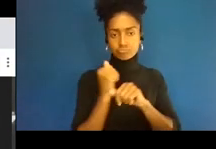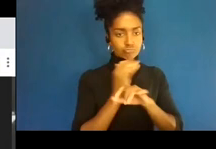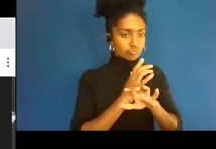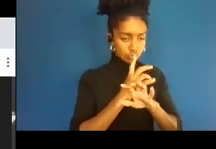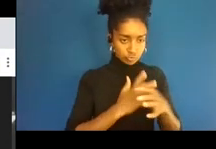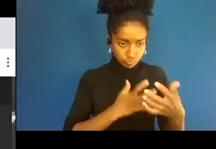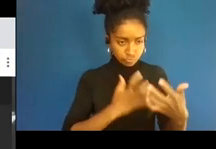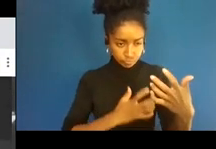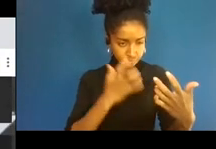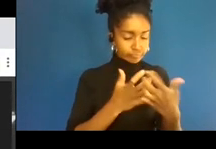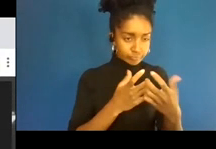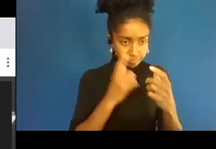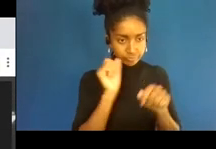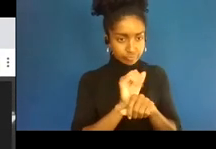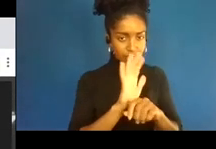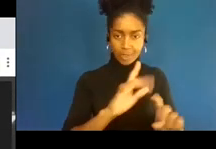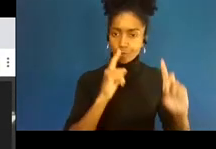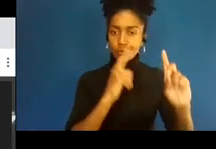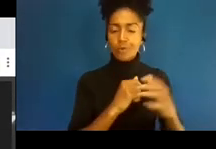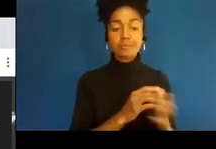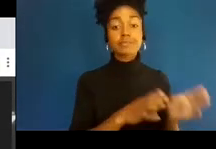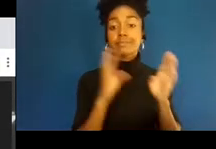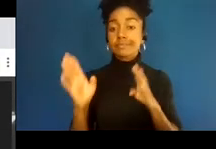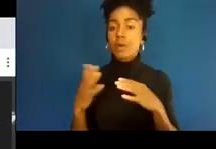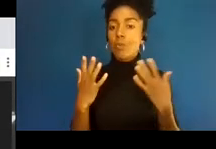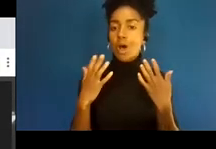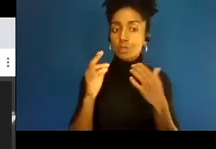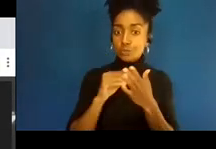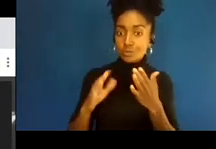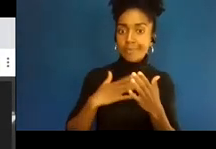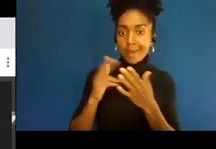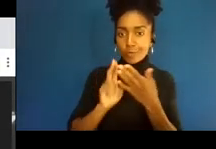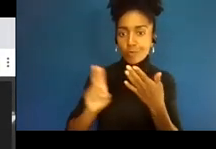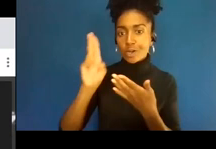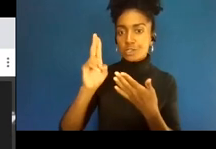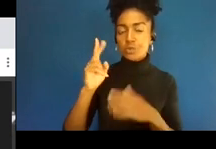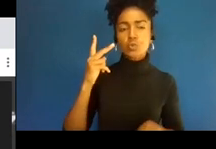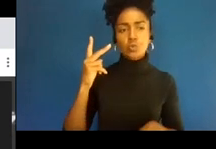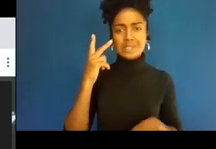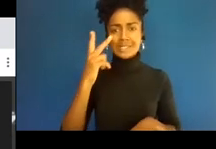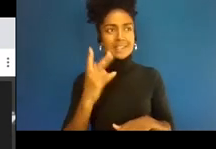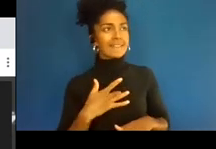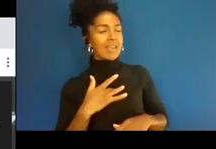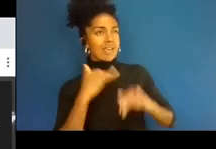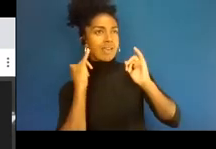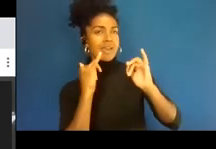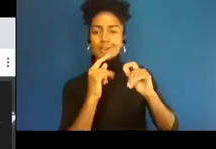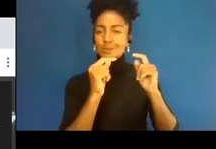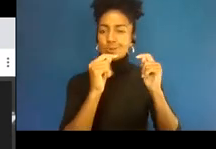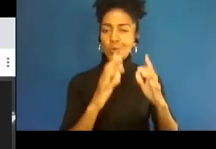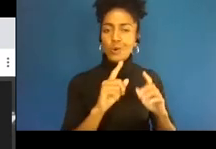"I want students at my university to see themselves in the tutors or consultants that serve them."